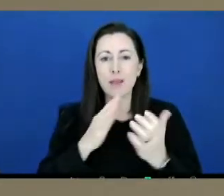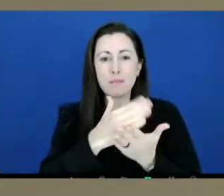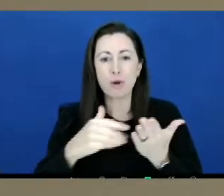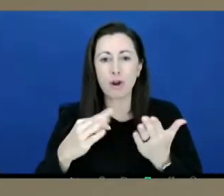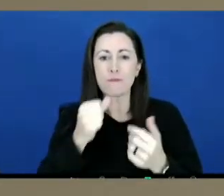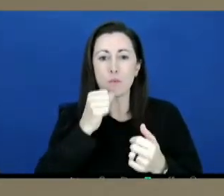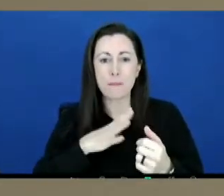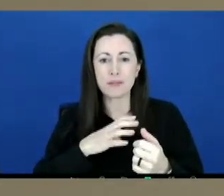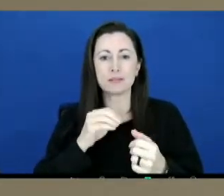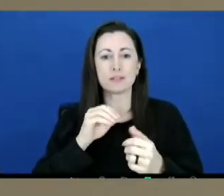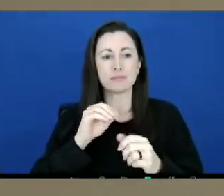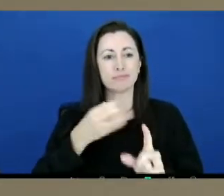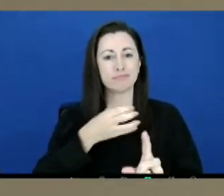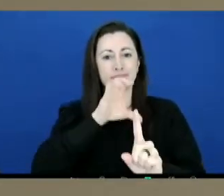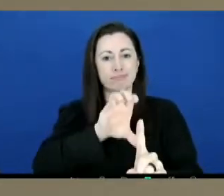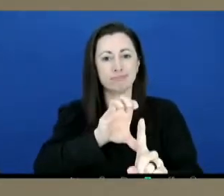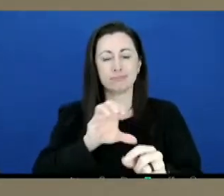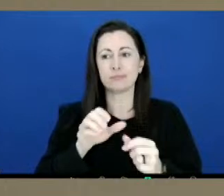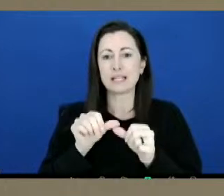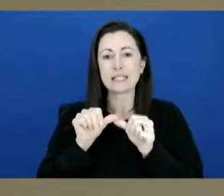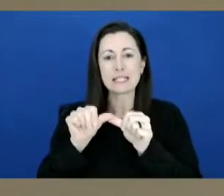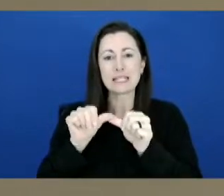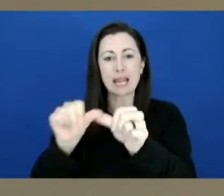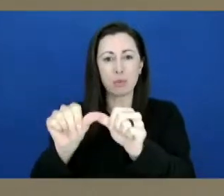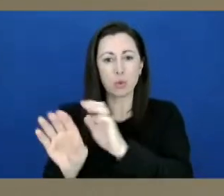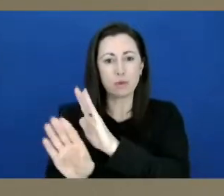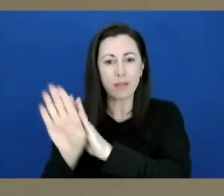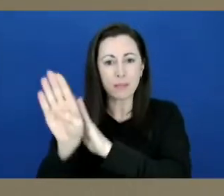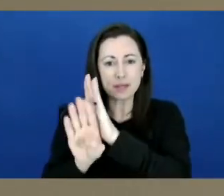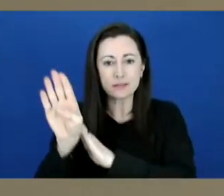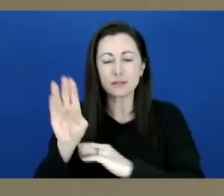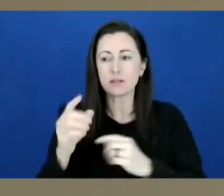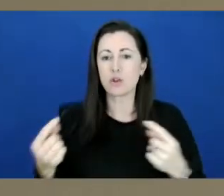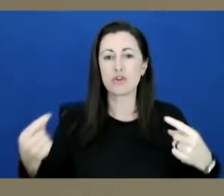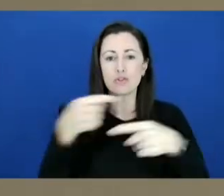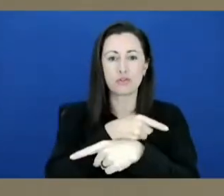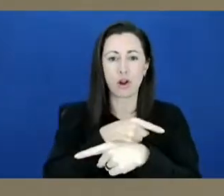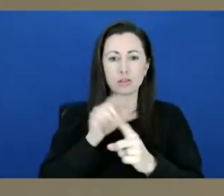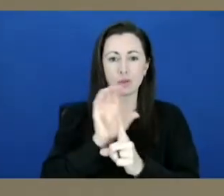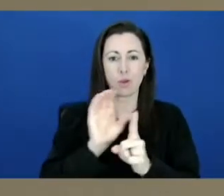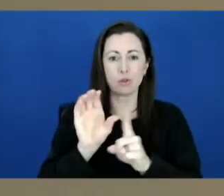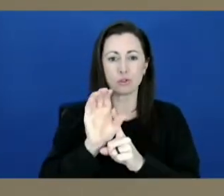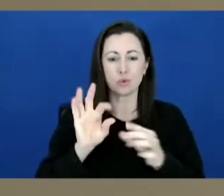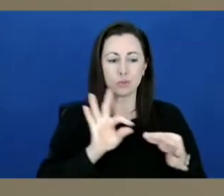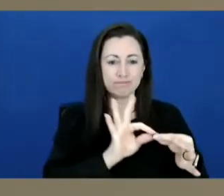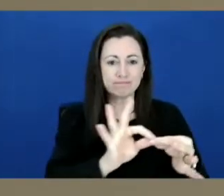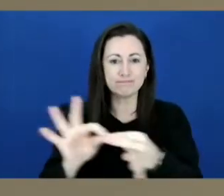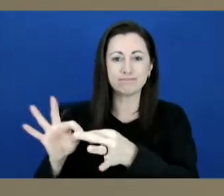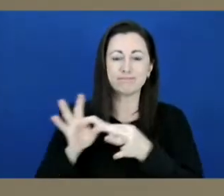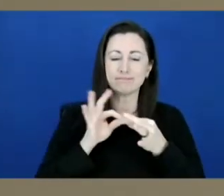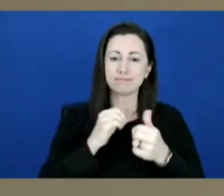THINKING OF HER AS I'M READING THIS, I LOVE THE PART ABOUT